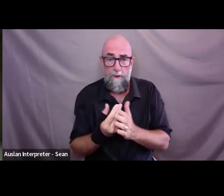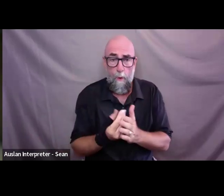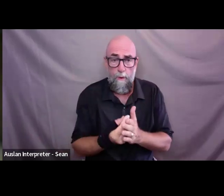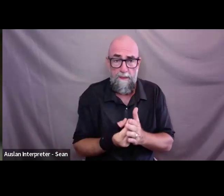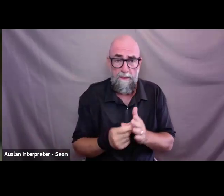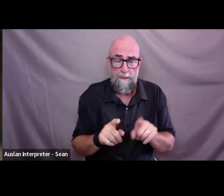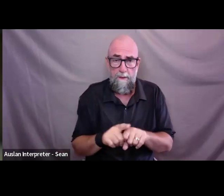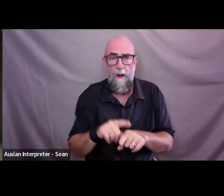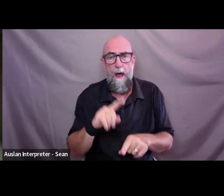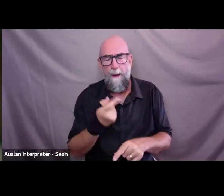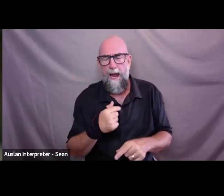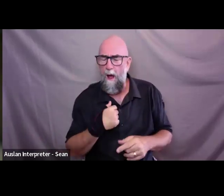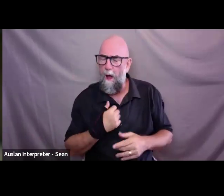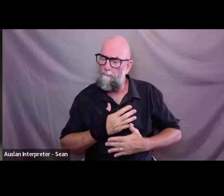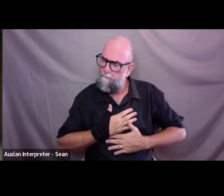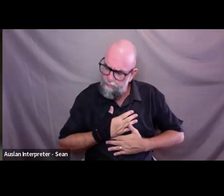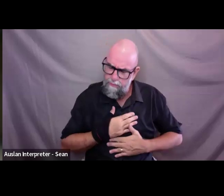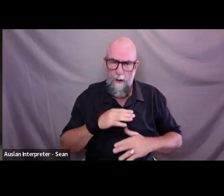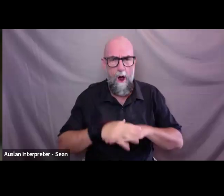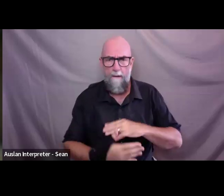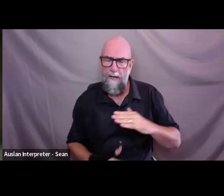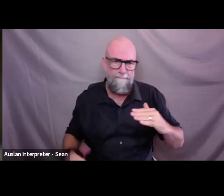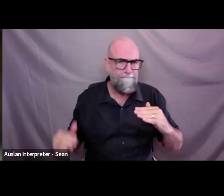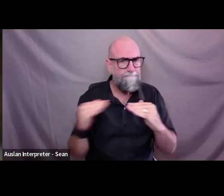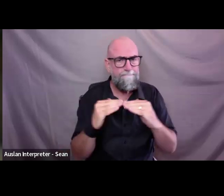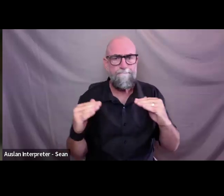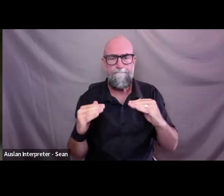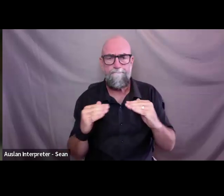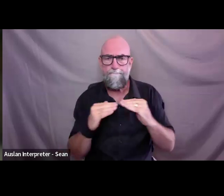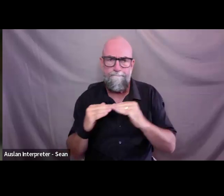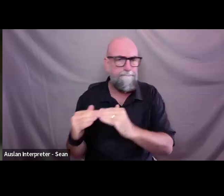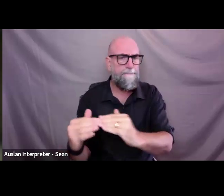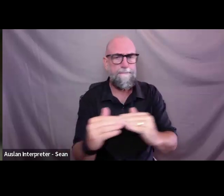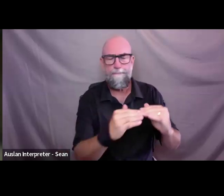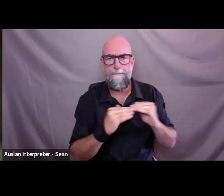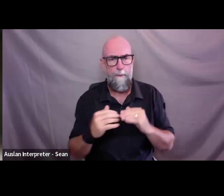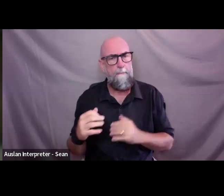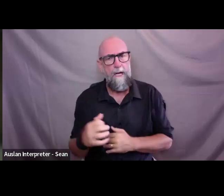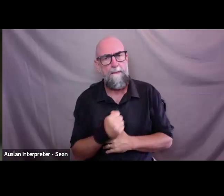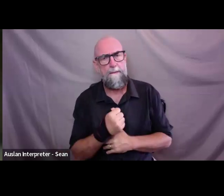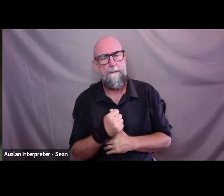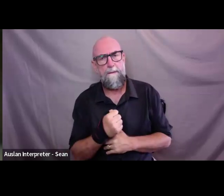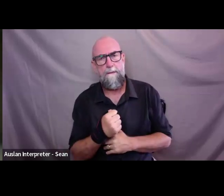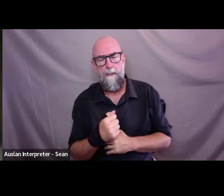how do we make sure that that is redistributing rather than on this growth trajectory?